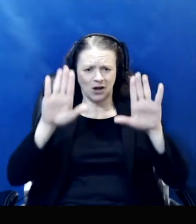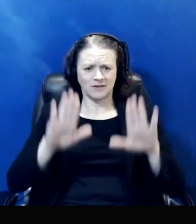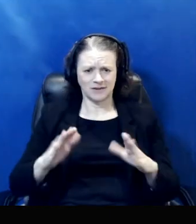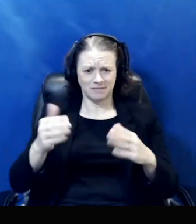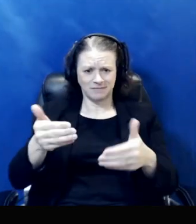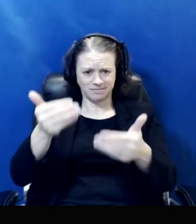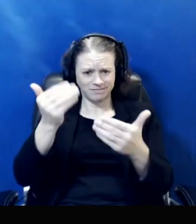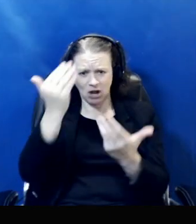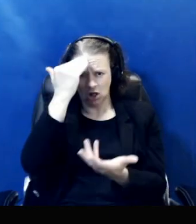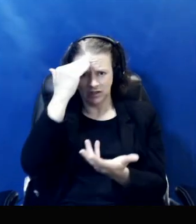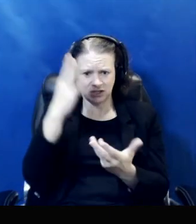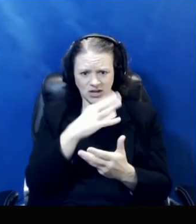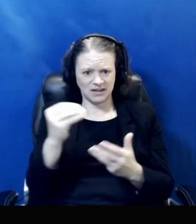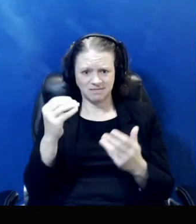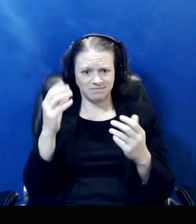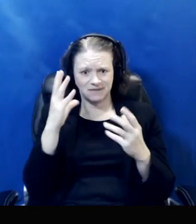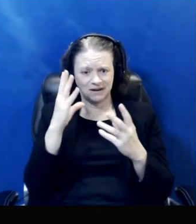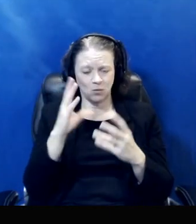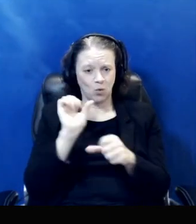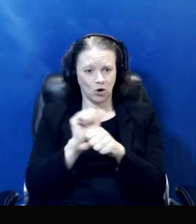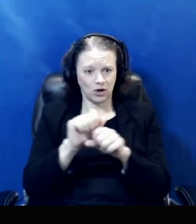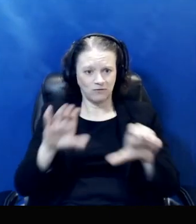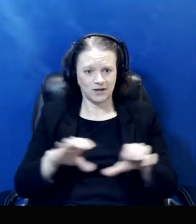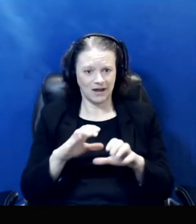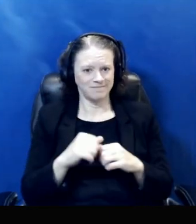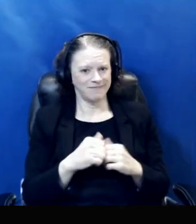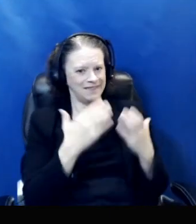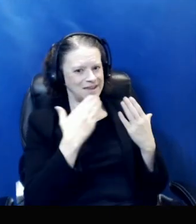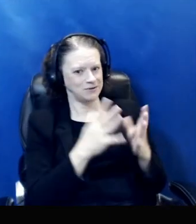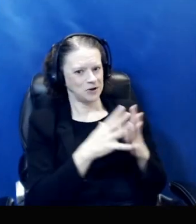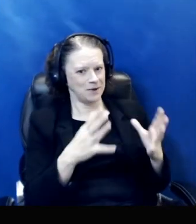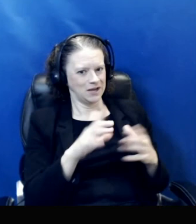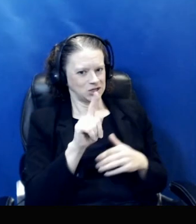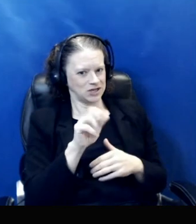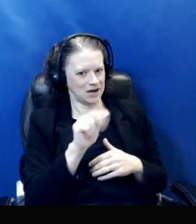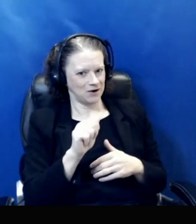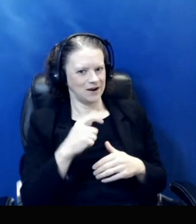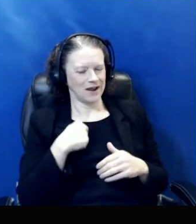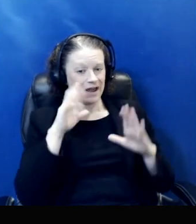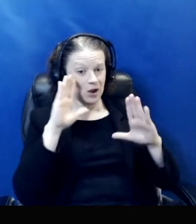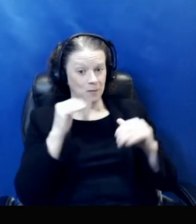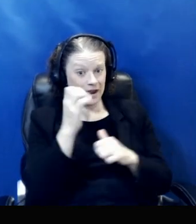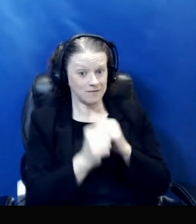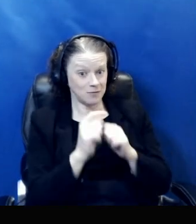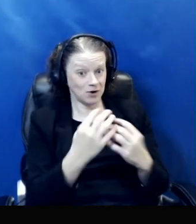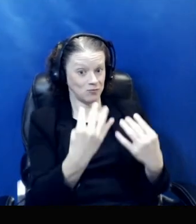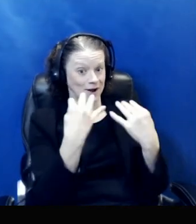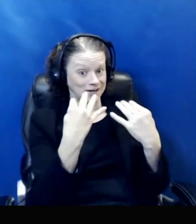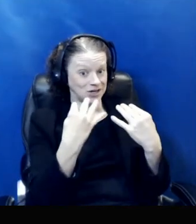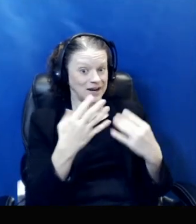the work that you've put in. Thanks so much Tara, and I hope everyone tuning in has a great Game Stack Live.